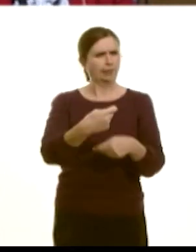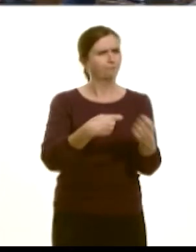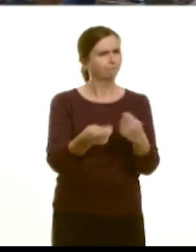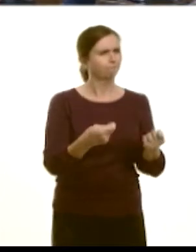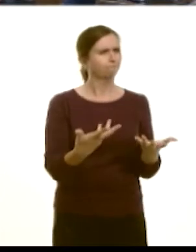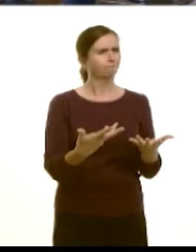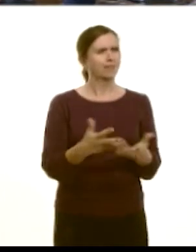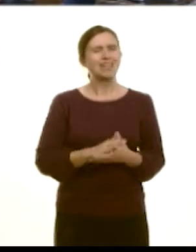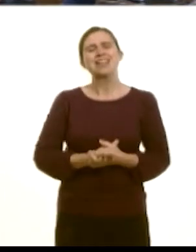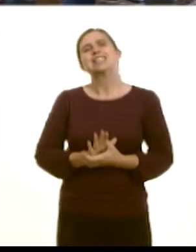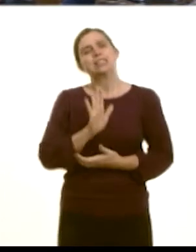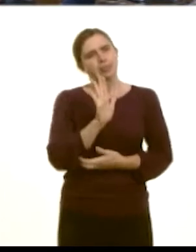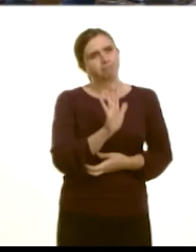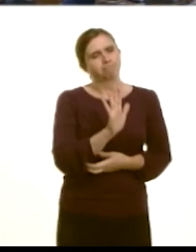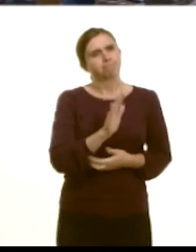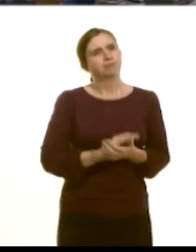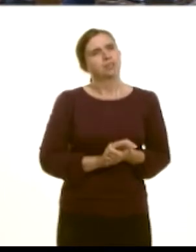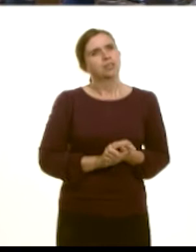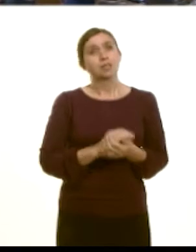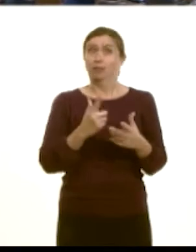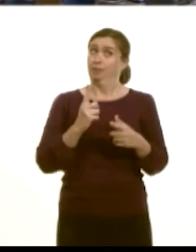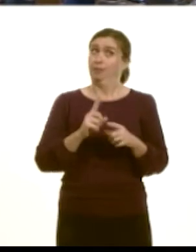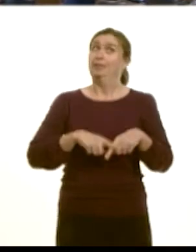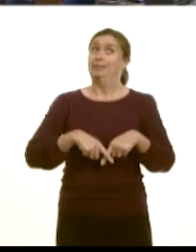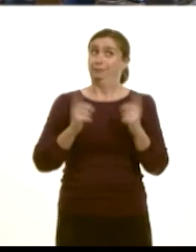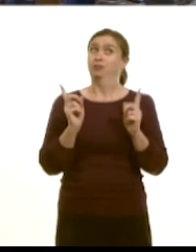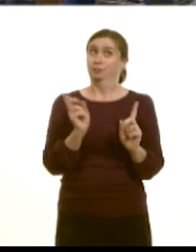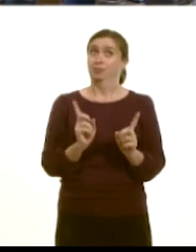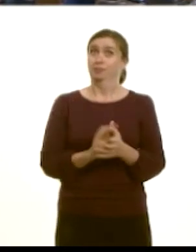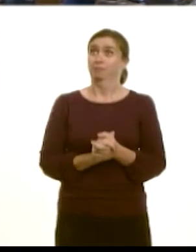Kirsty Williams: I think that there is a world of difference between technically being able